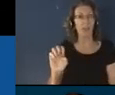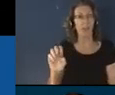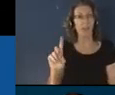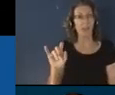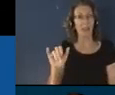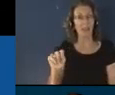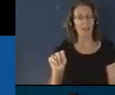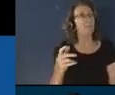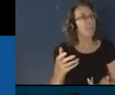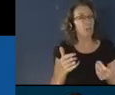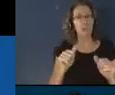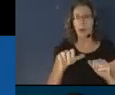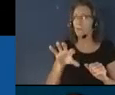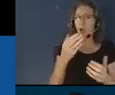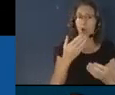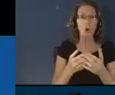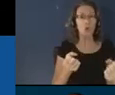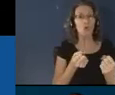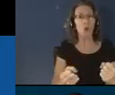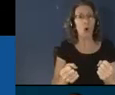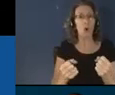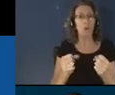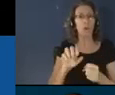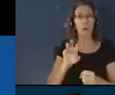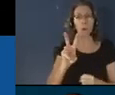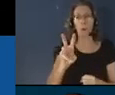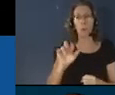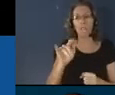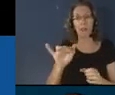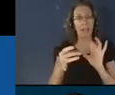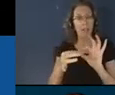that has a good internet connection, make sure you have some kind of backup,